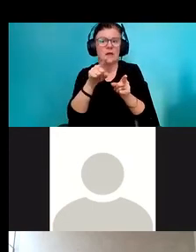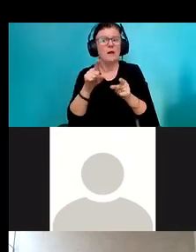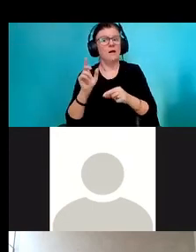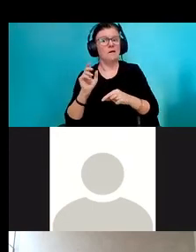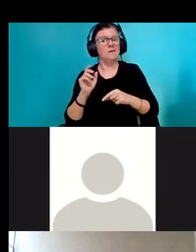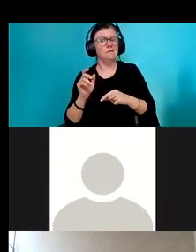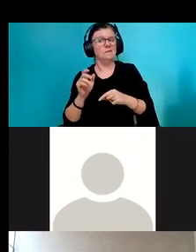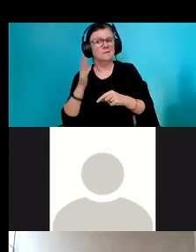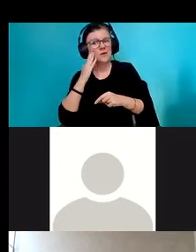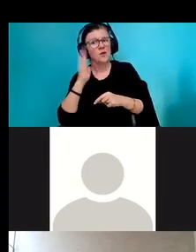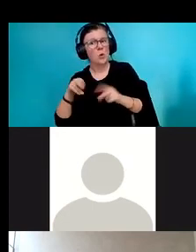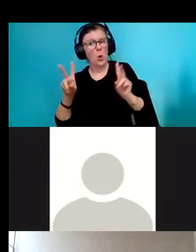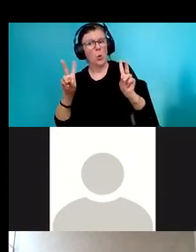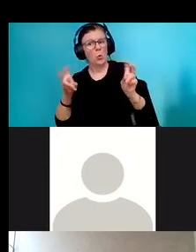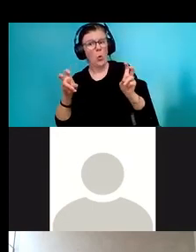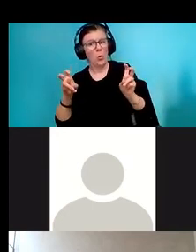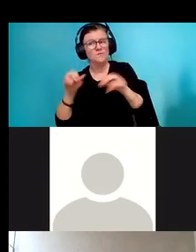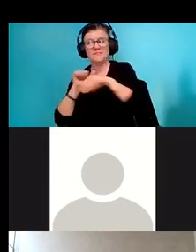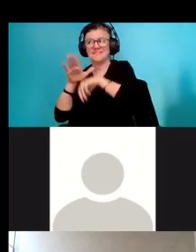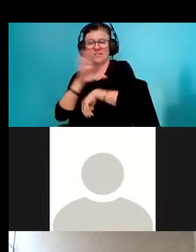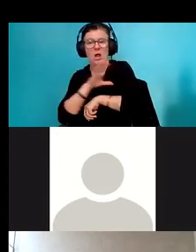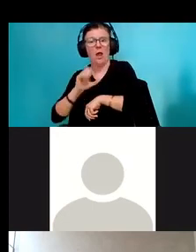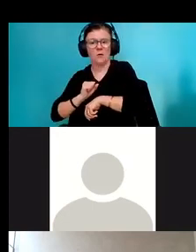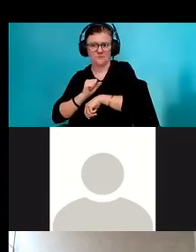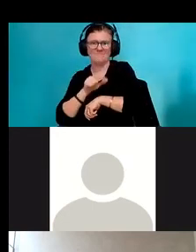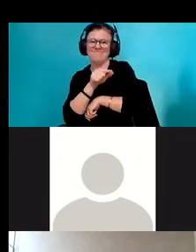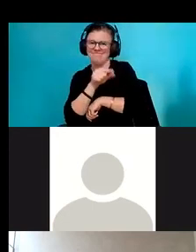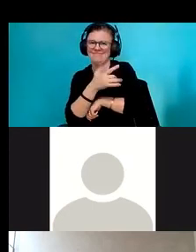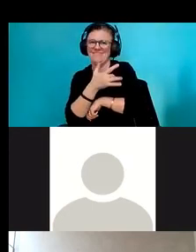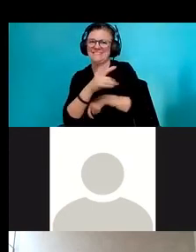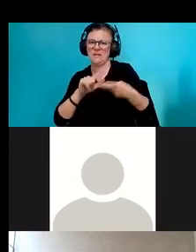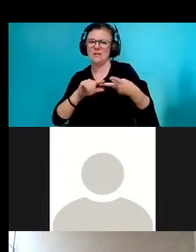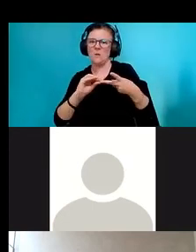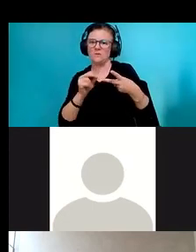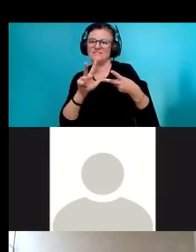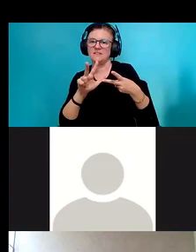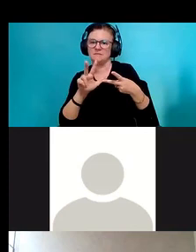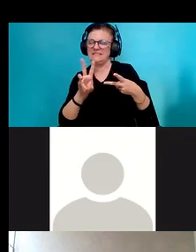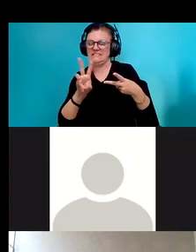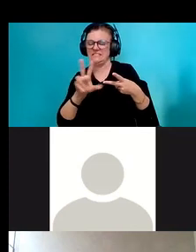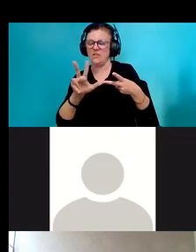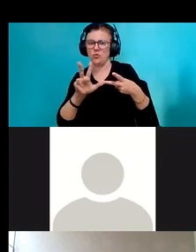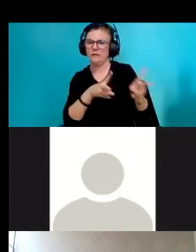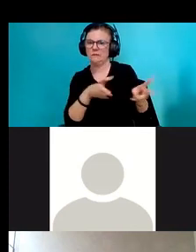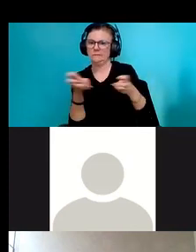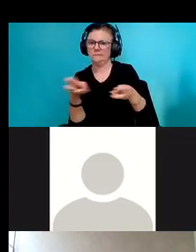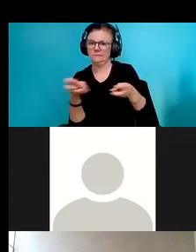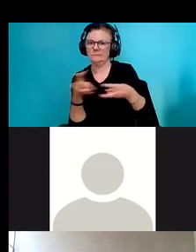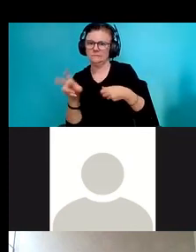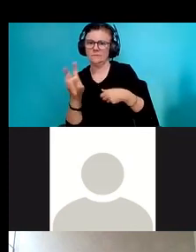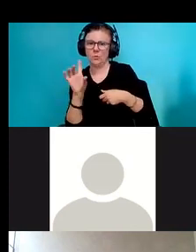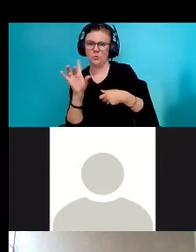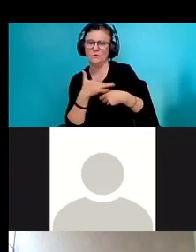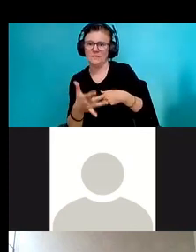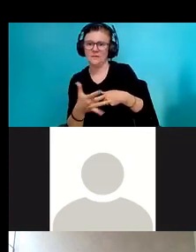to share about the impact of grant funding. Is there anything you want to elaborate on that, Erika?